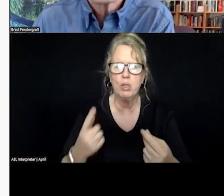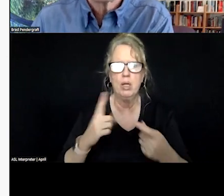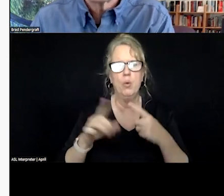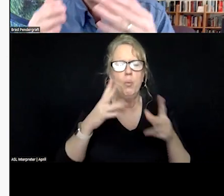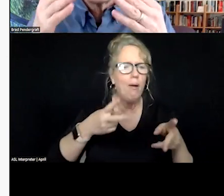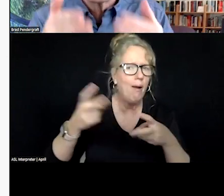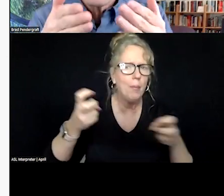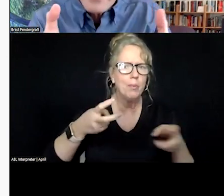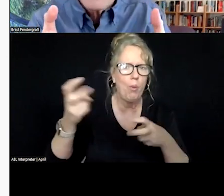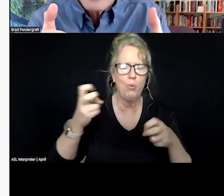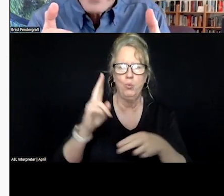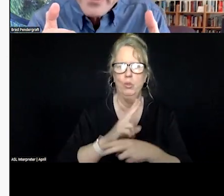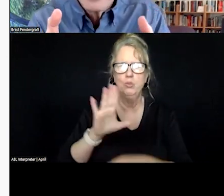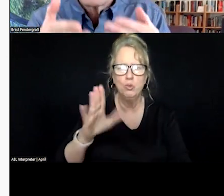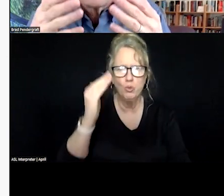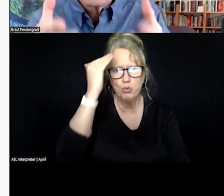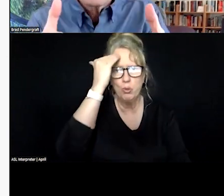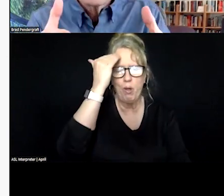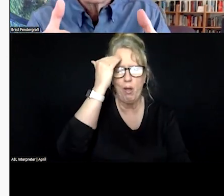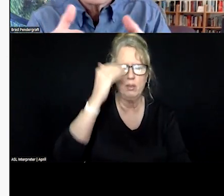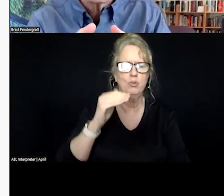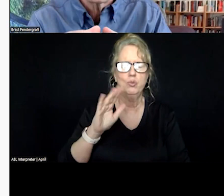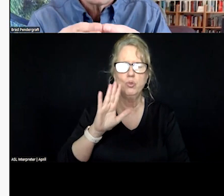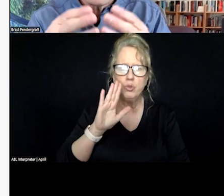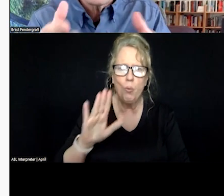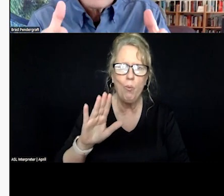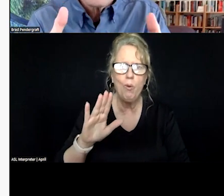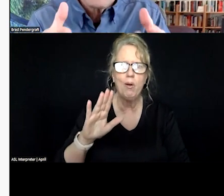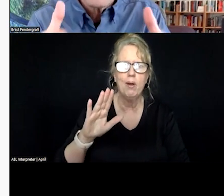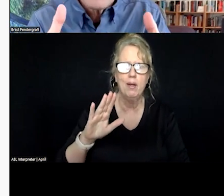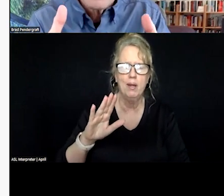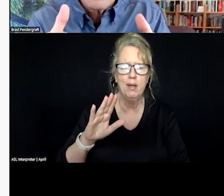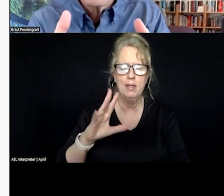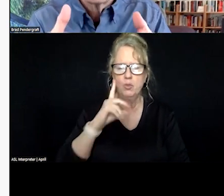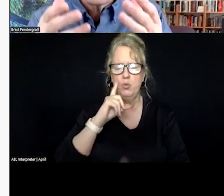SO IT WOULD USE YOUR KNOWLEDGE BASE AND ORGANIZATION PROCEDURES